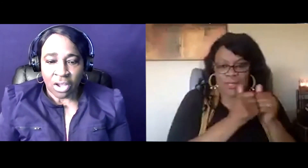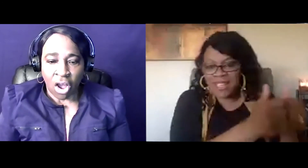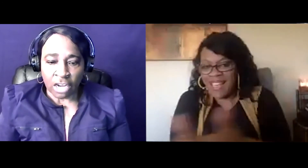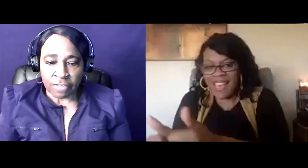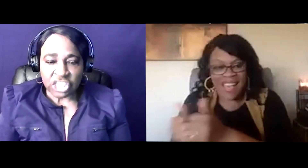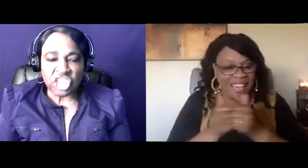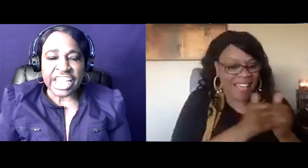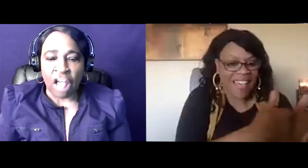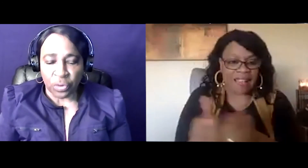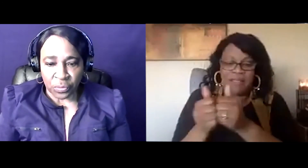all of us together.